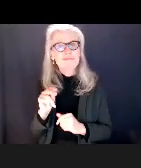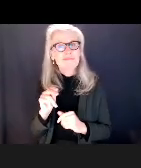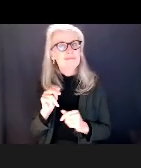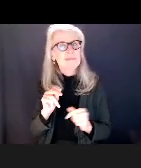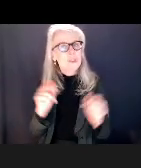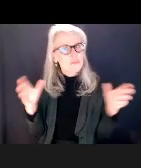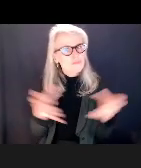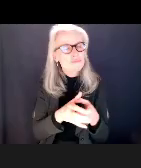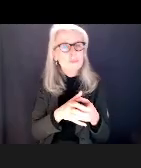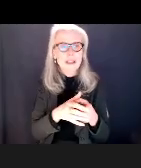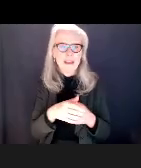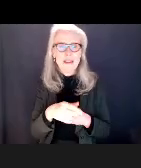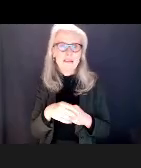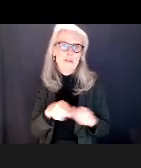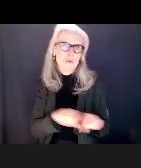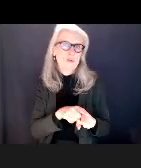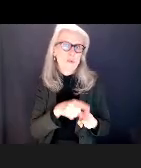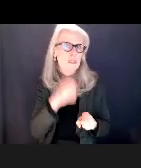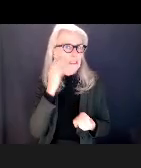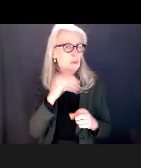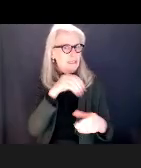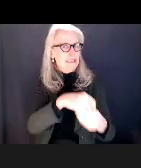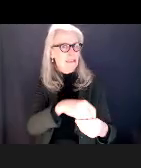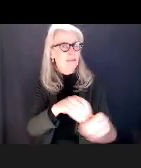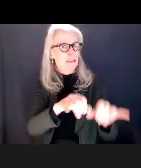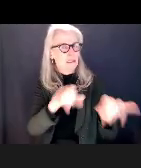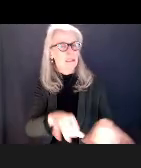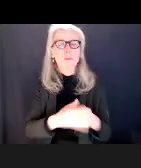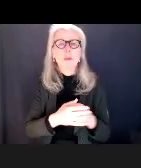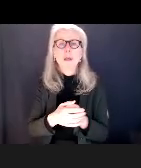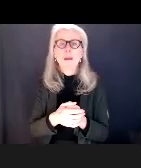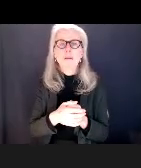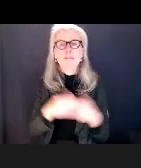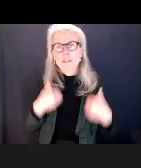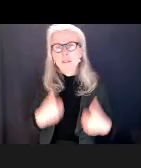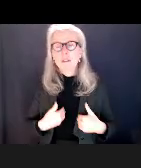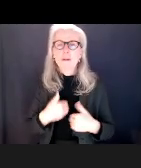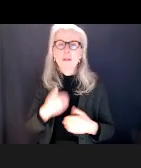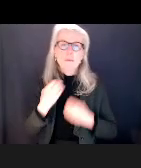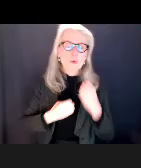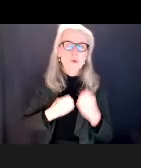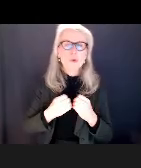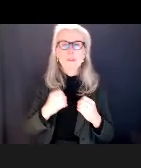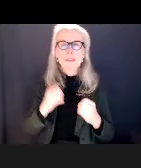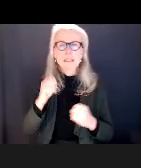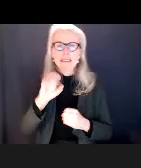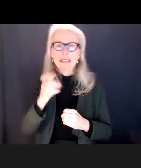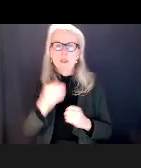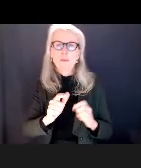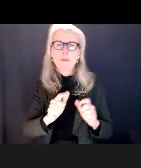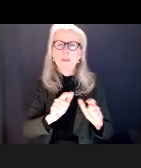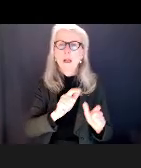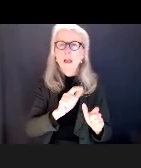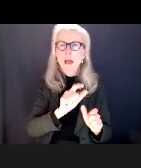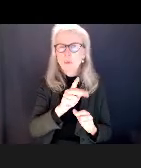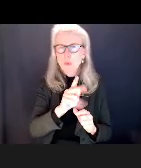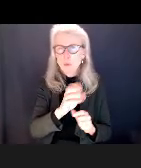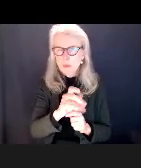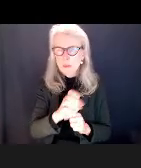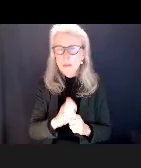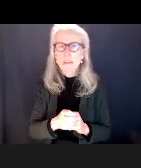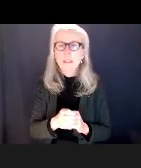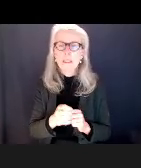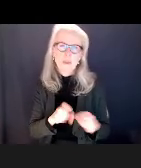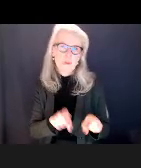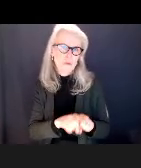emotional, and sexual abuse, acting as both product and productive of dehumanization.